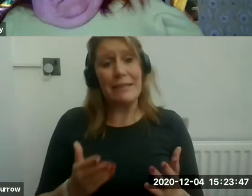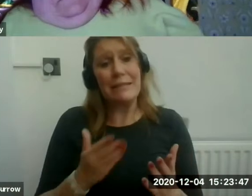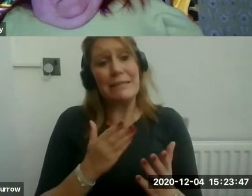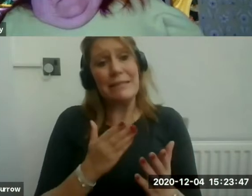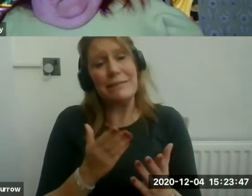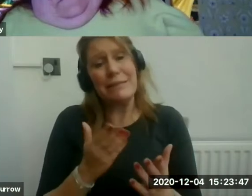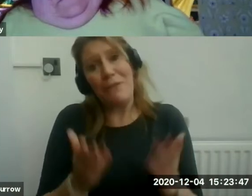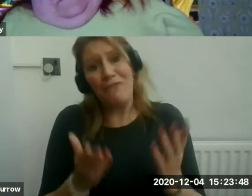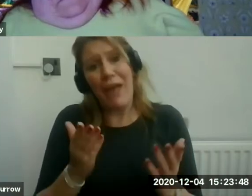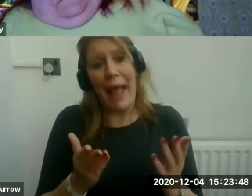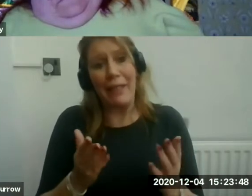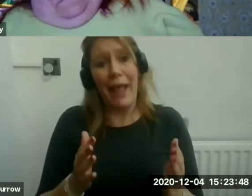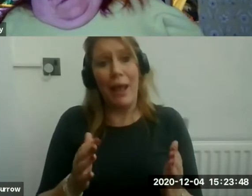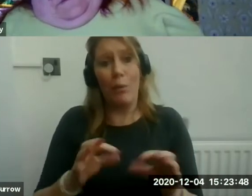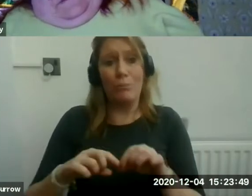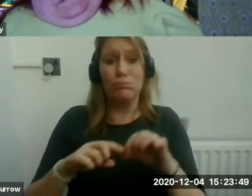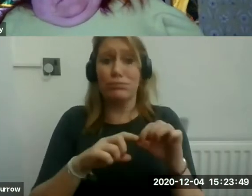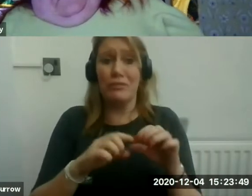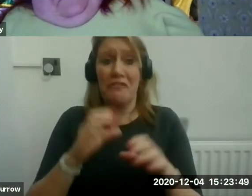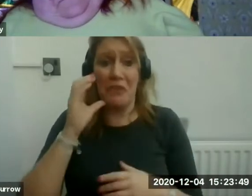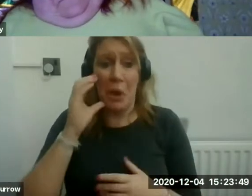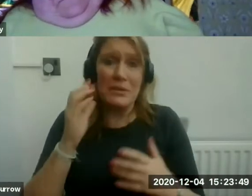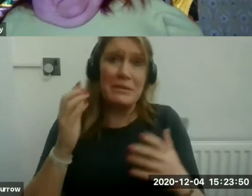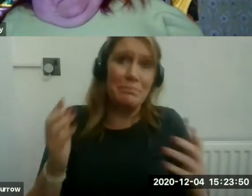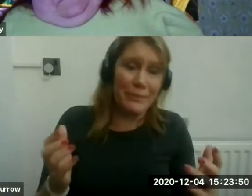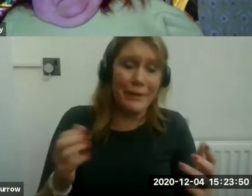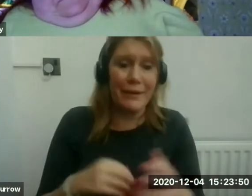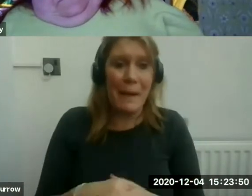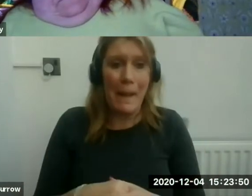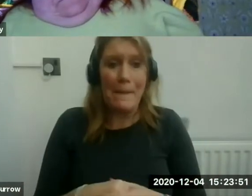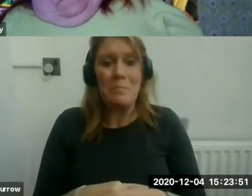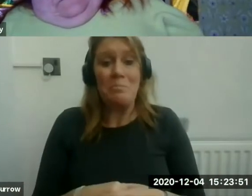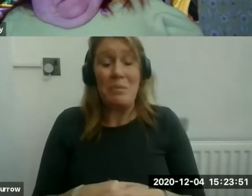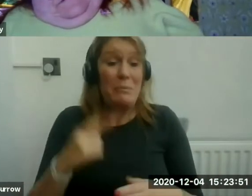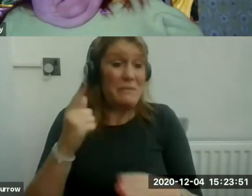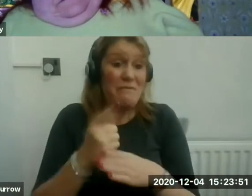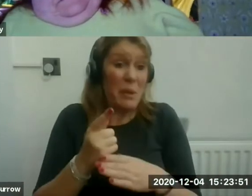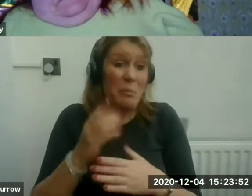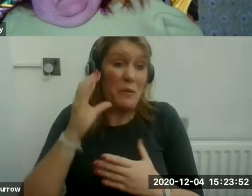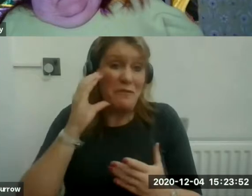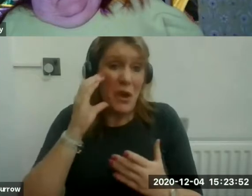said. But that was part of the sought